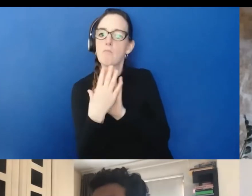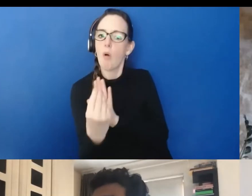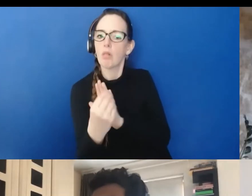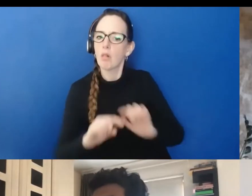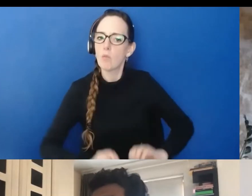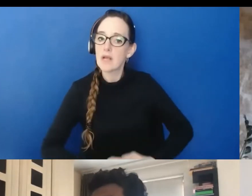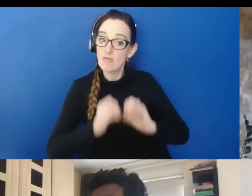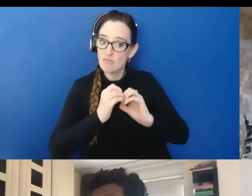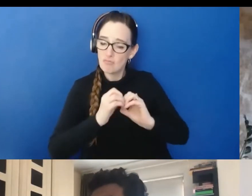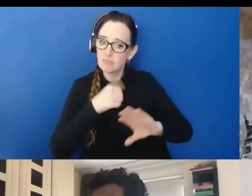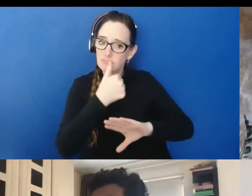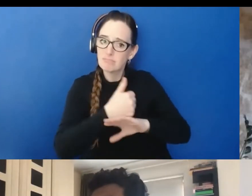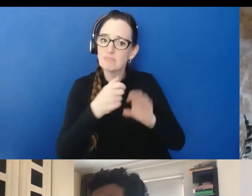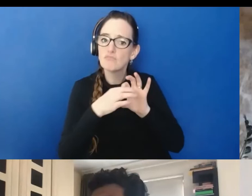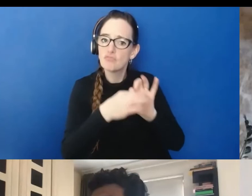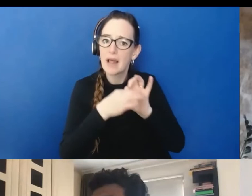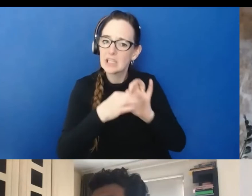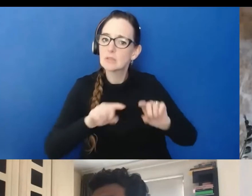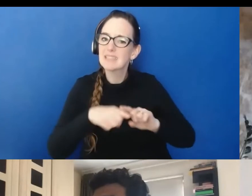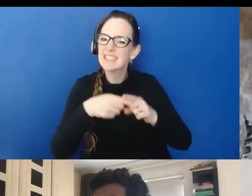and those relationships on different levels sustain